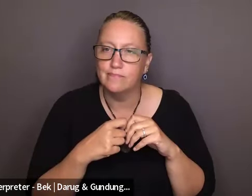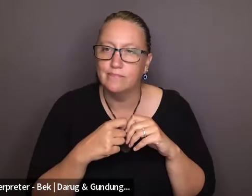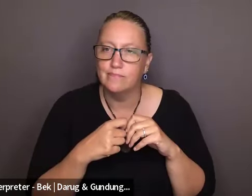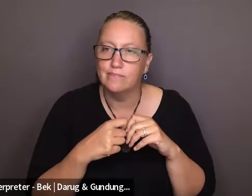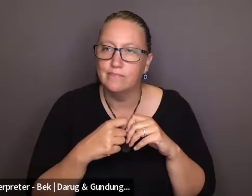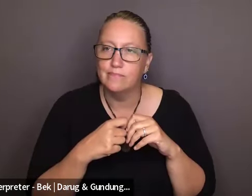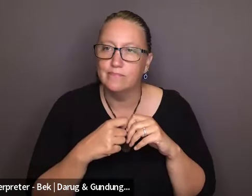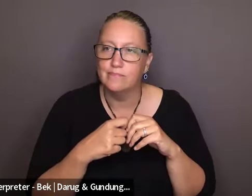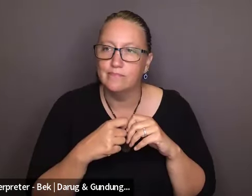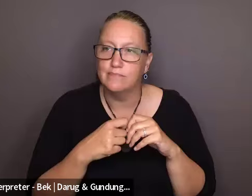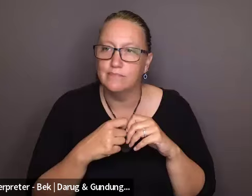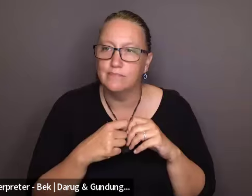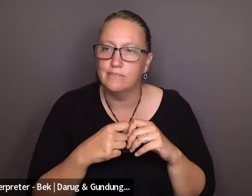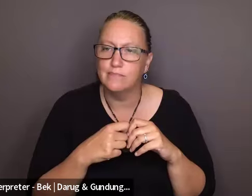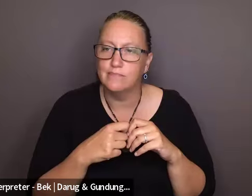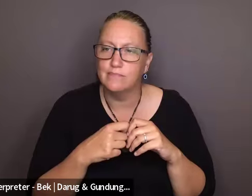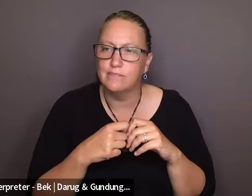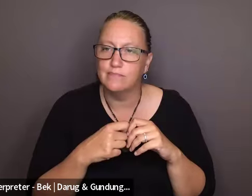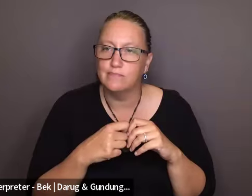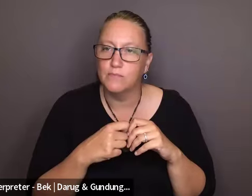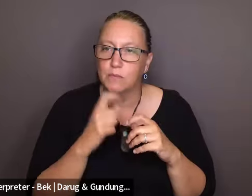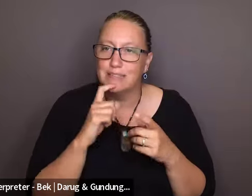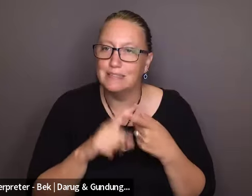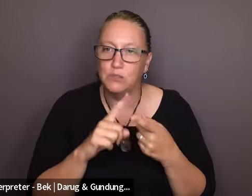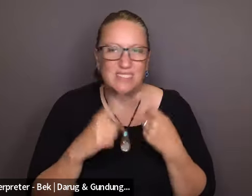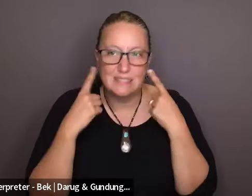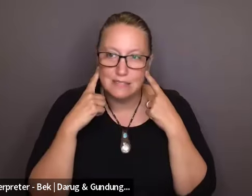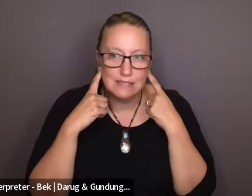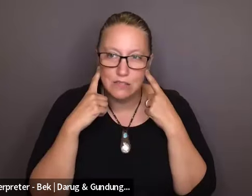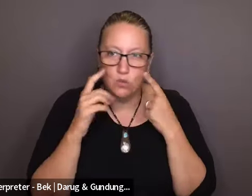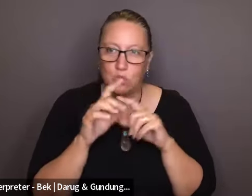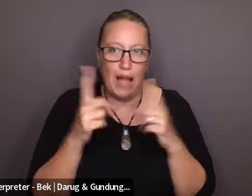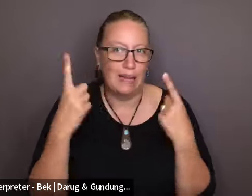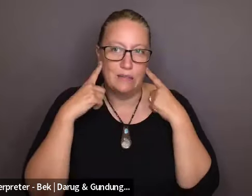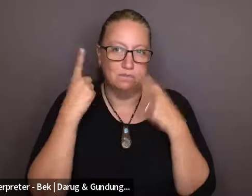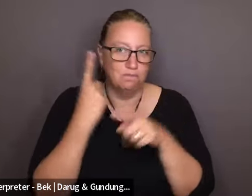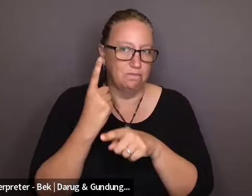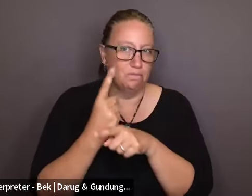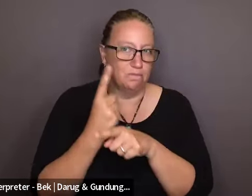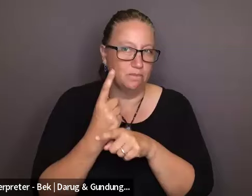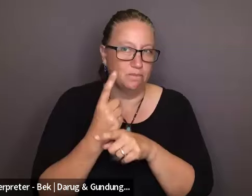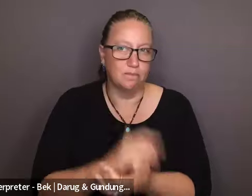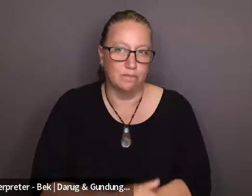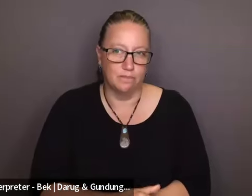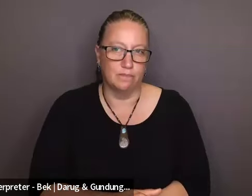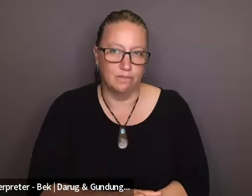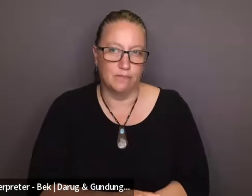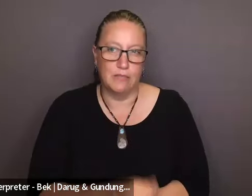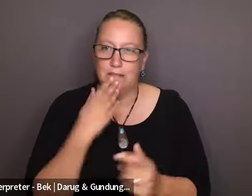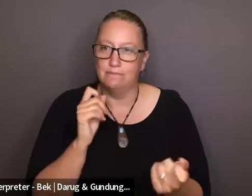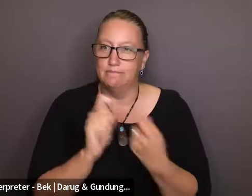attention to something?